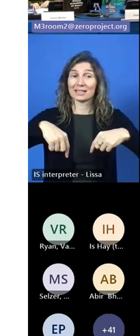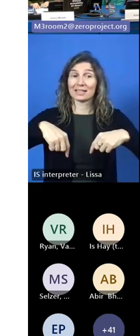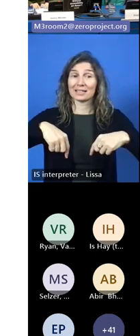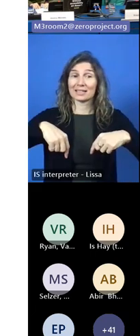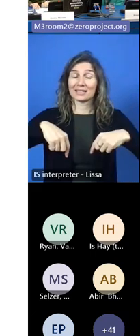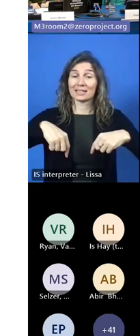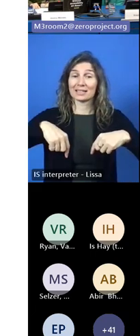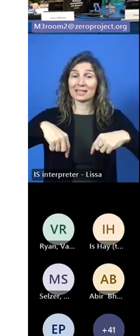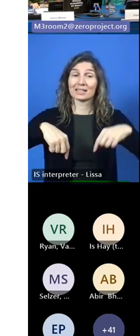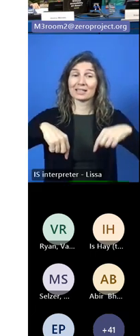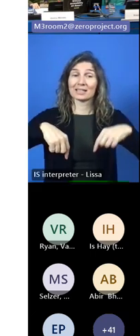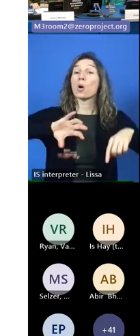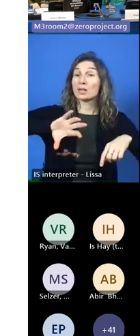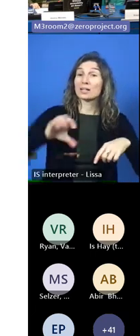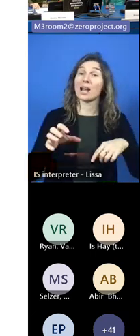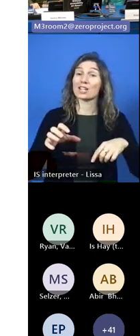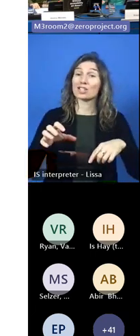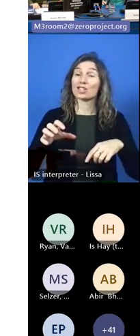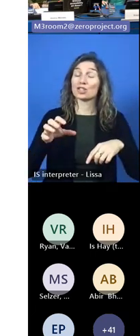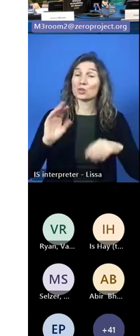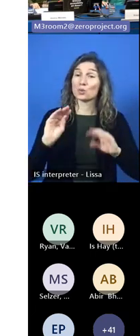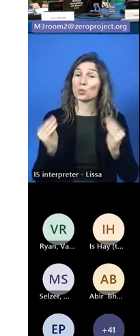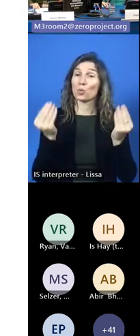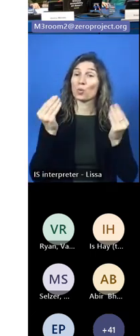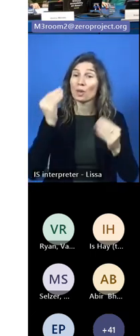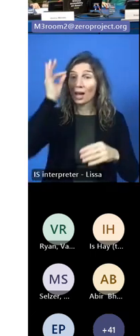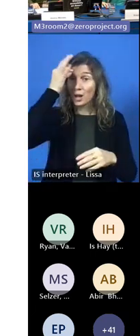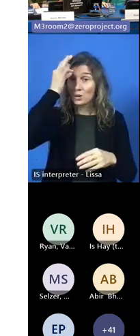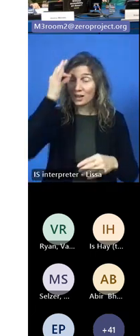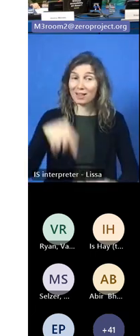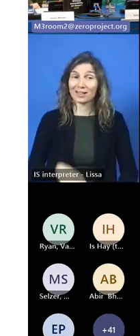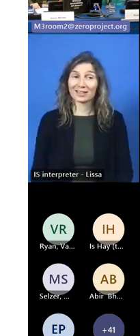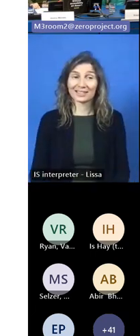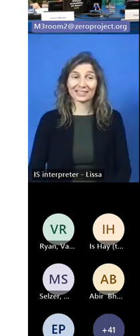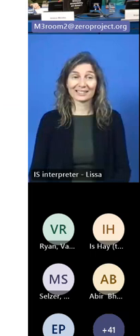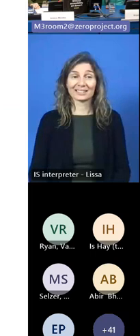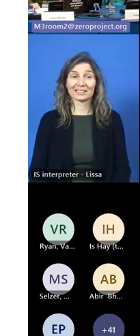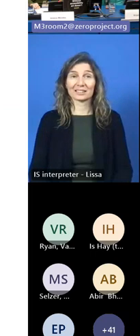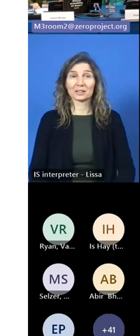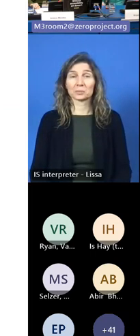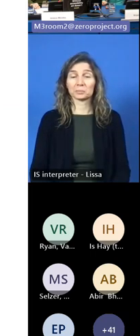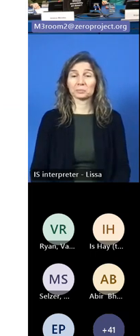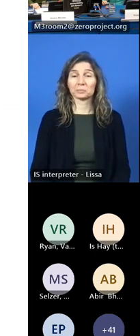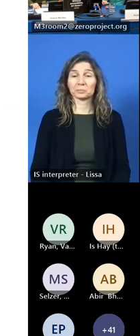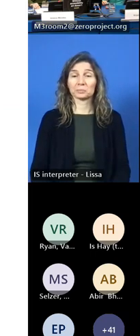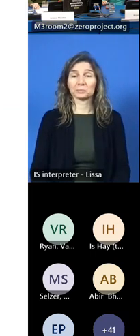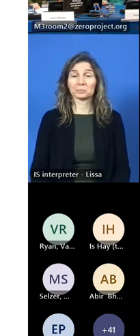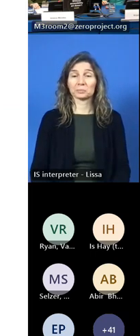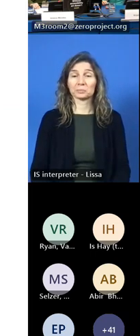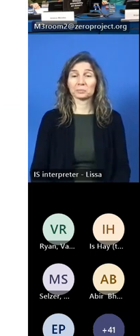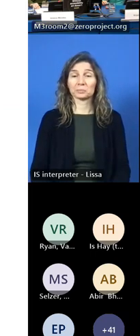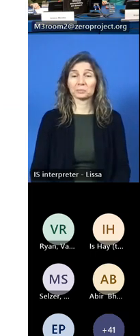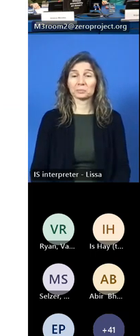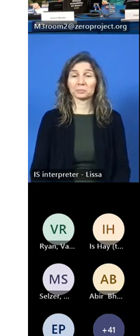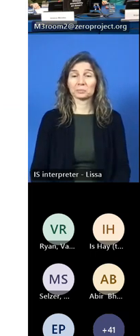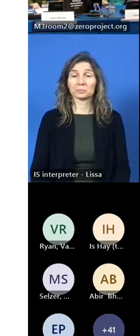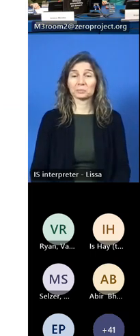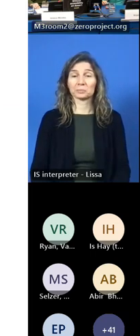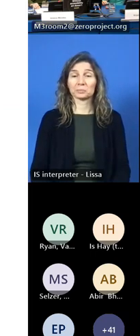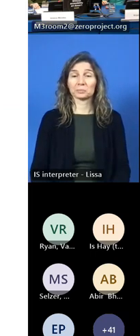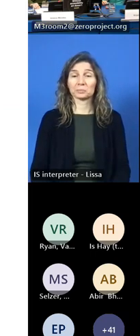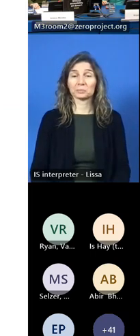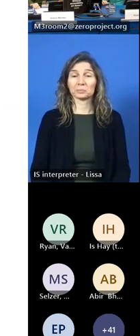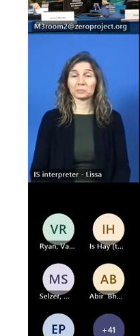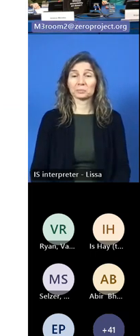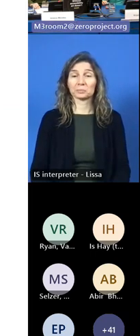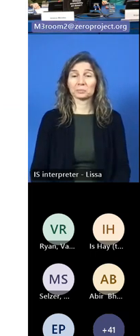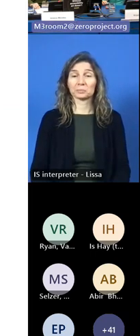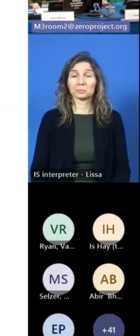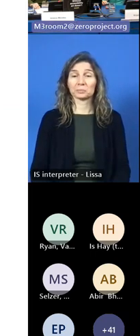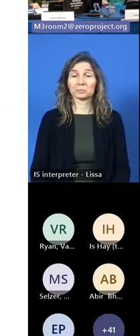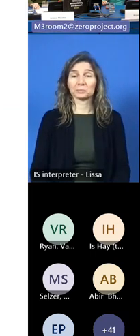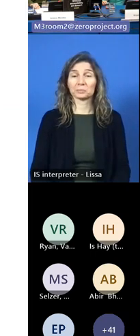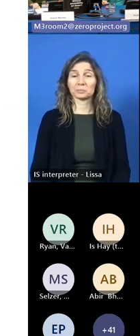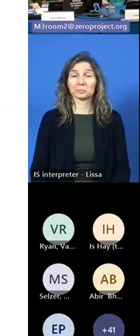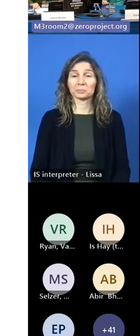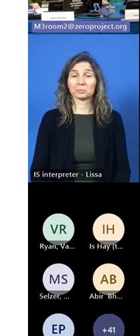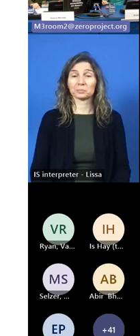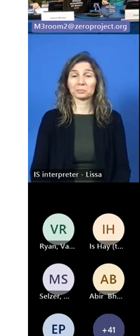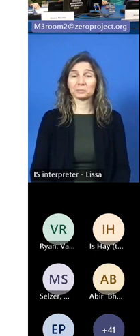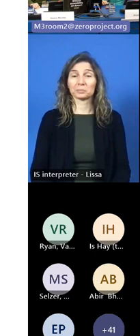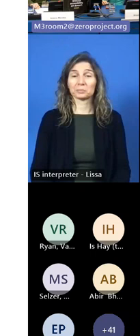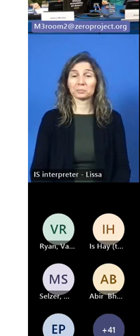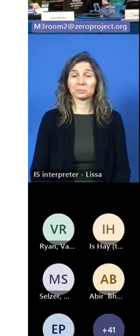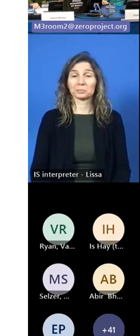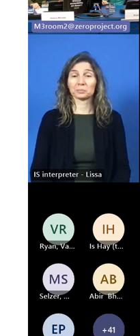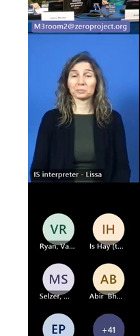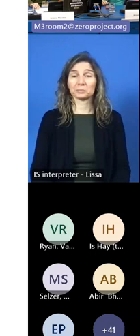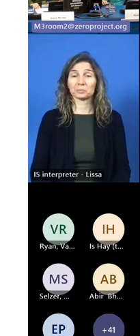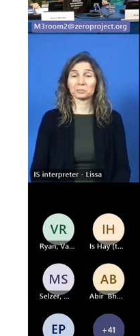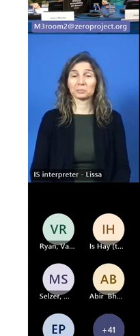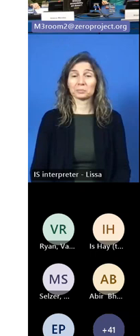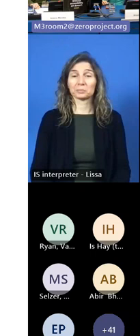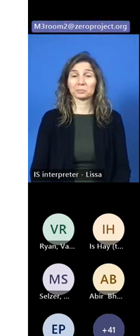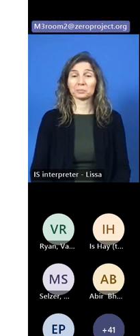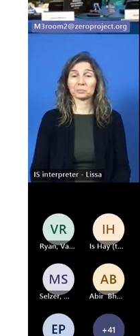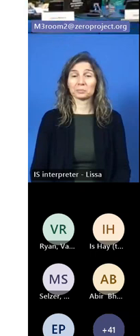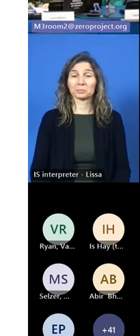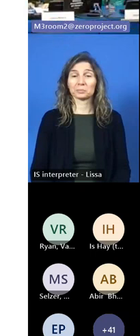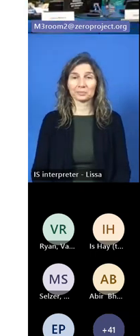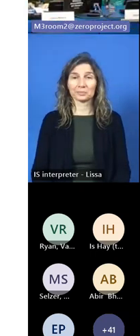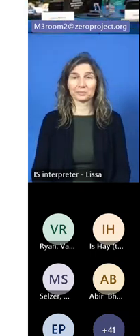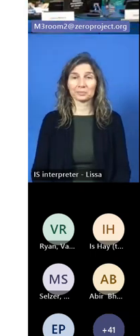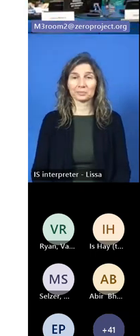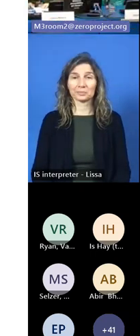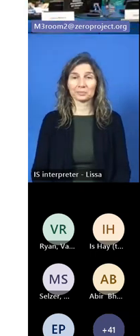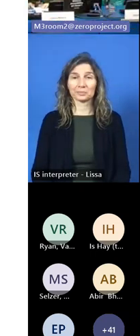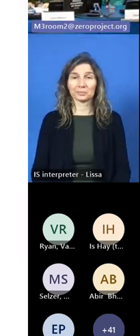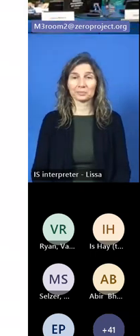JÉSSICA MENDES: (Language Unknown to Captioner) SPEAKER: The exercise of these roles and functions